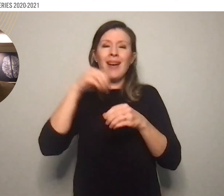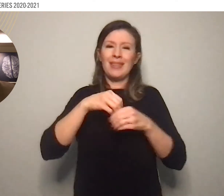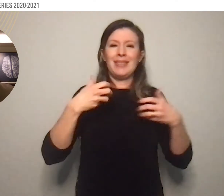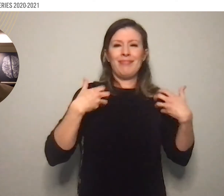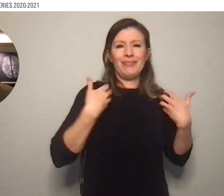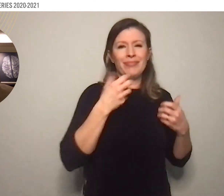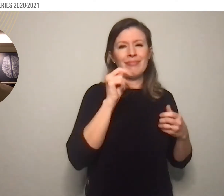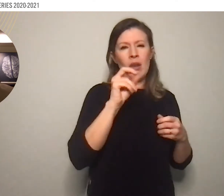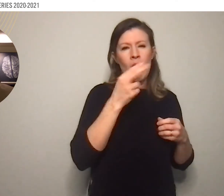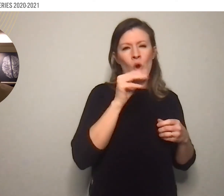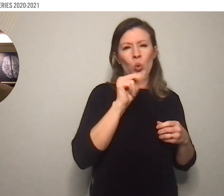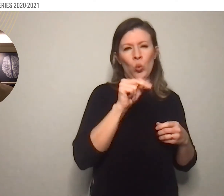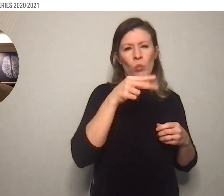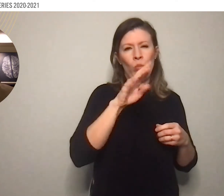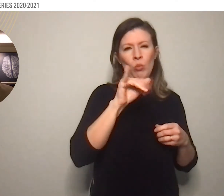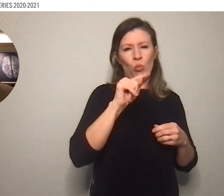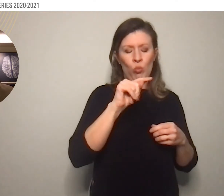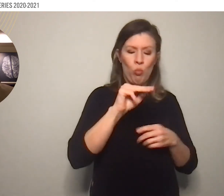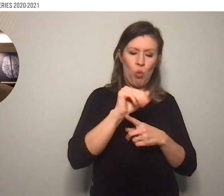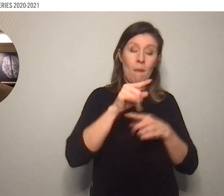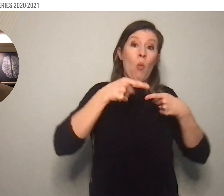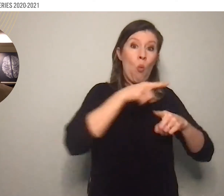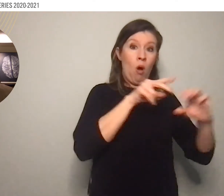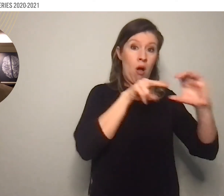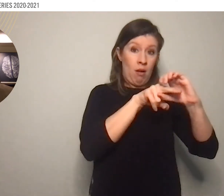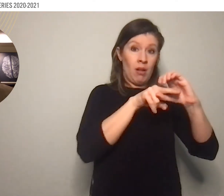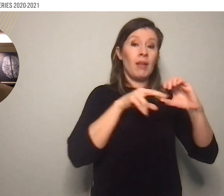were in the scanner, an MRI scanner. In this case, the brain region is called the amygdala.